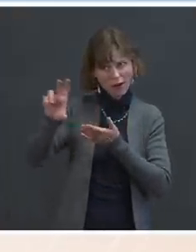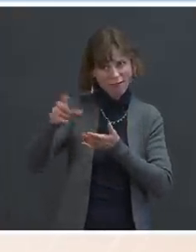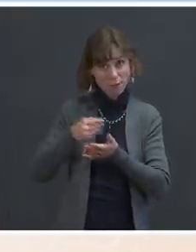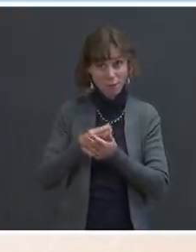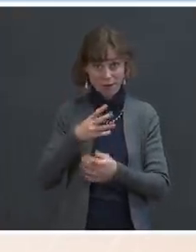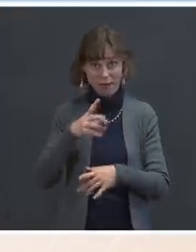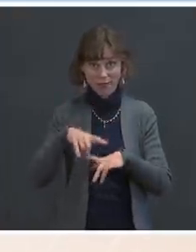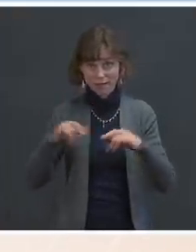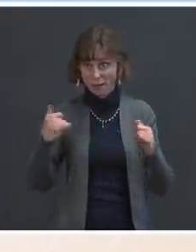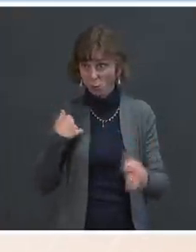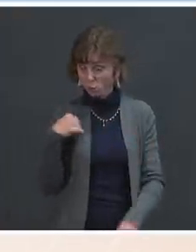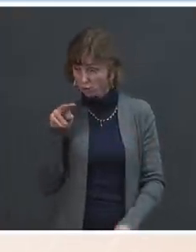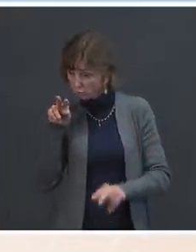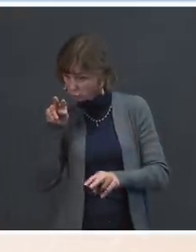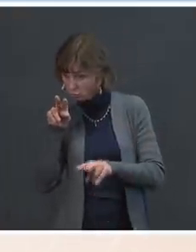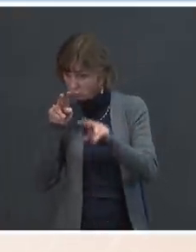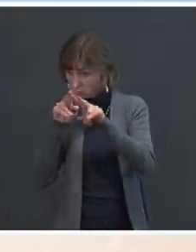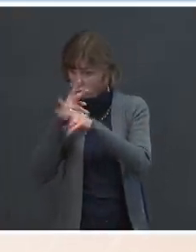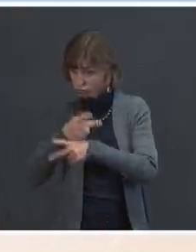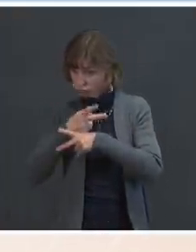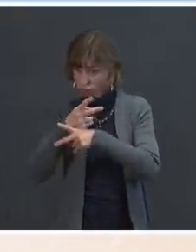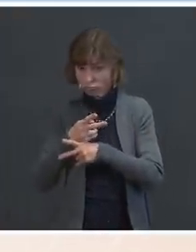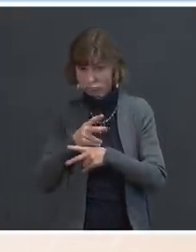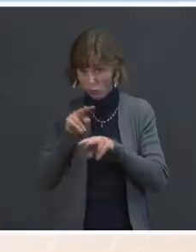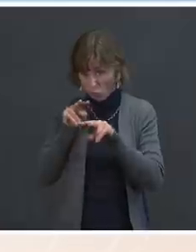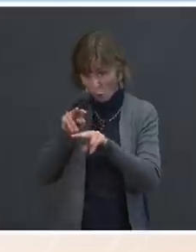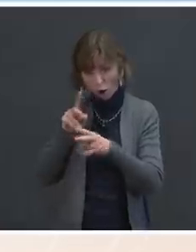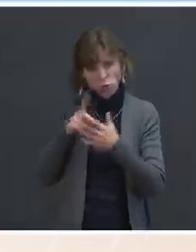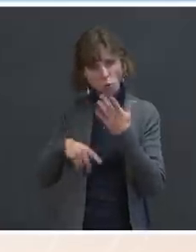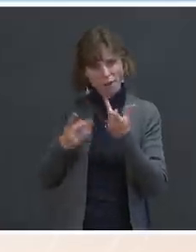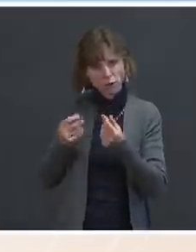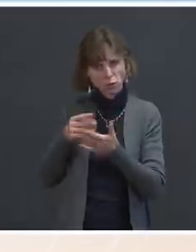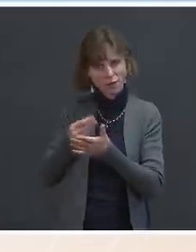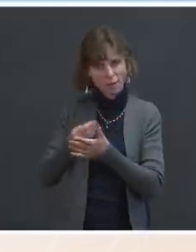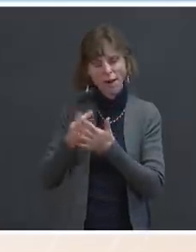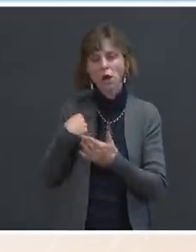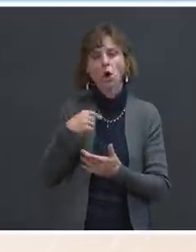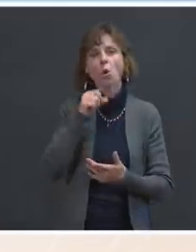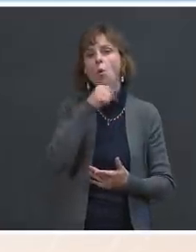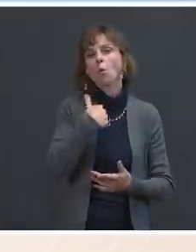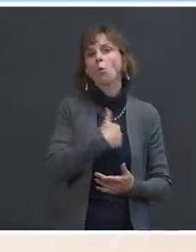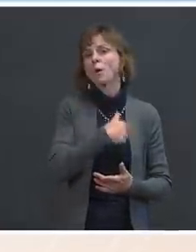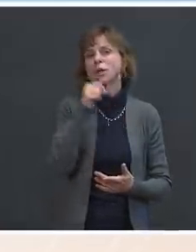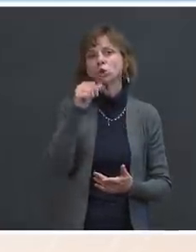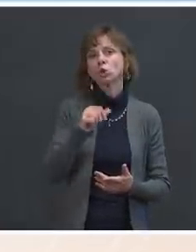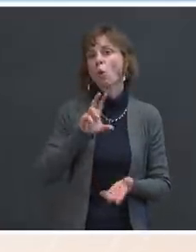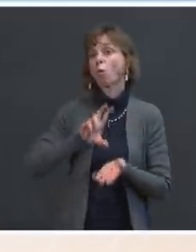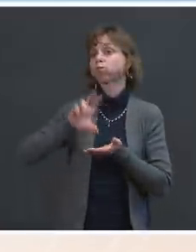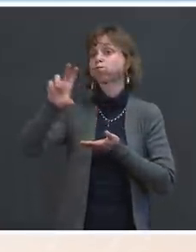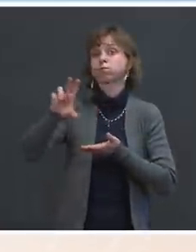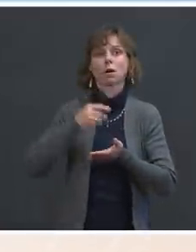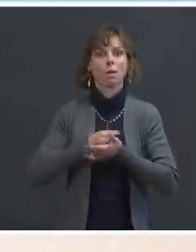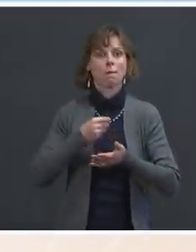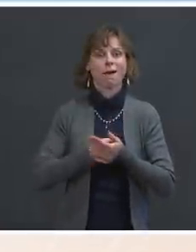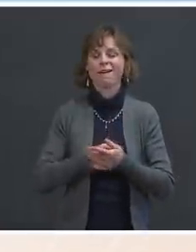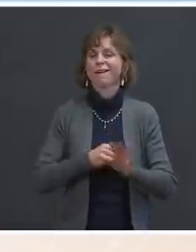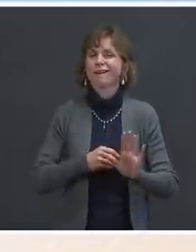We also don't deliver money, in most cases; we deliver training, we deliver new lighting facilities